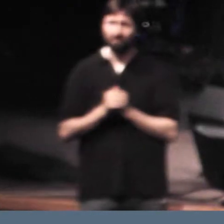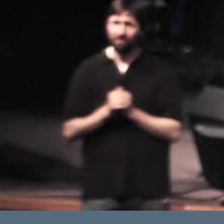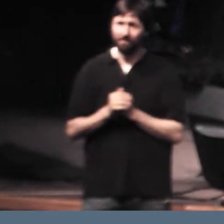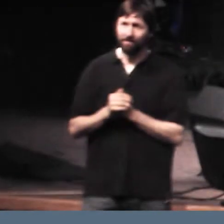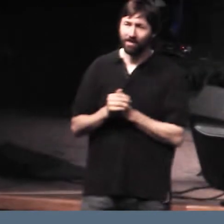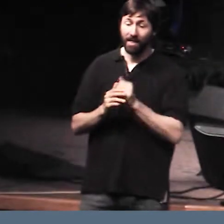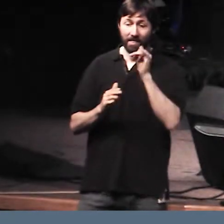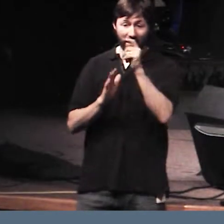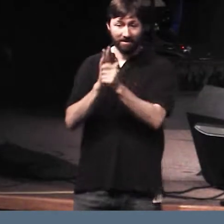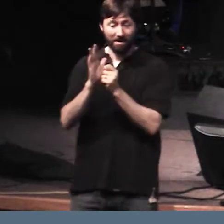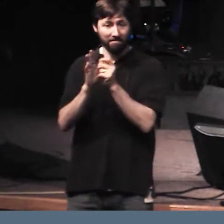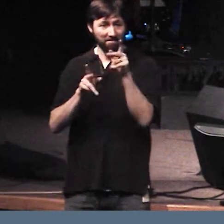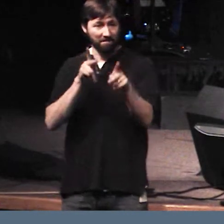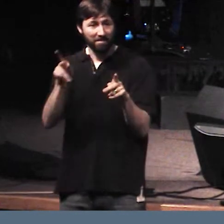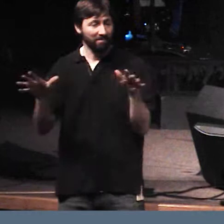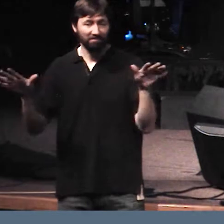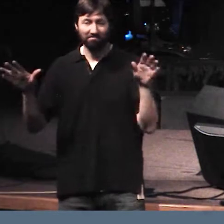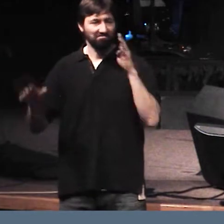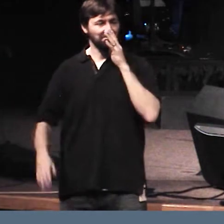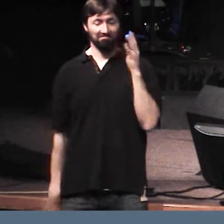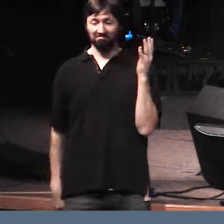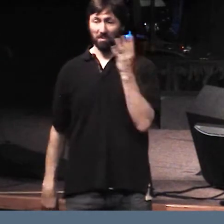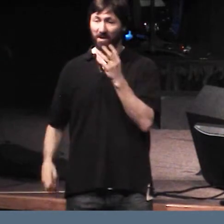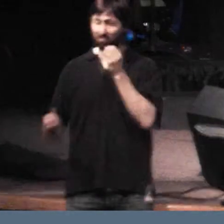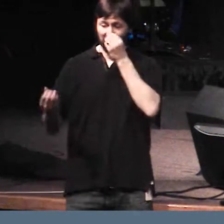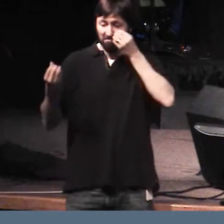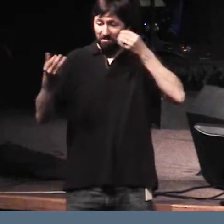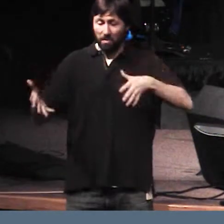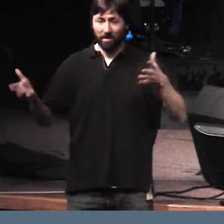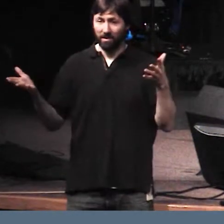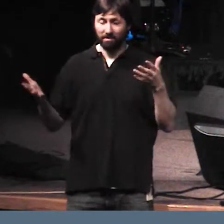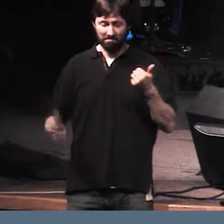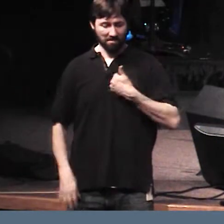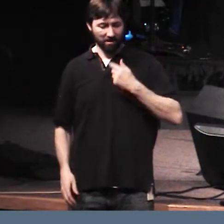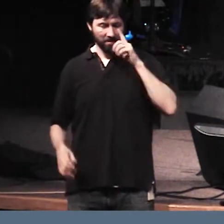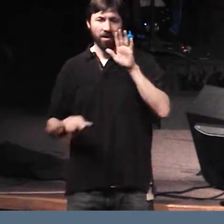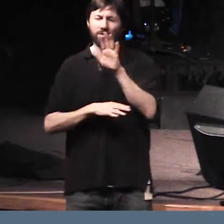It was a time when people just did they wanted their own eyes maybe your rabbi - or what do you call him here